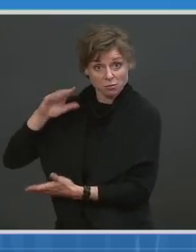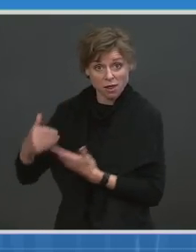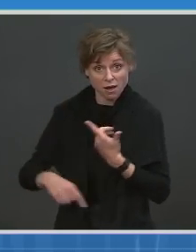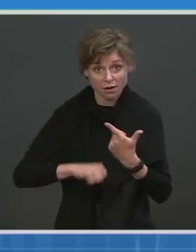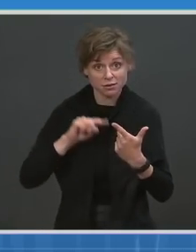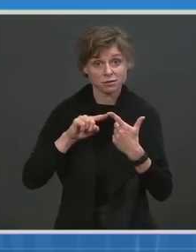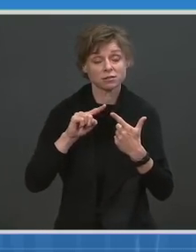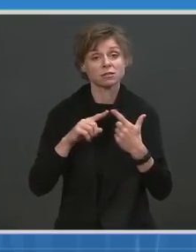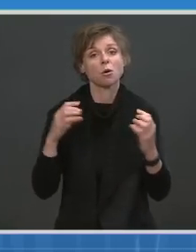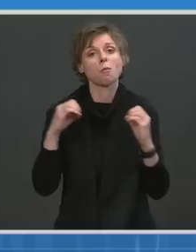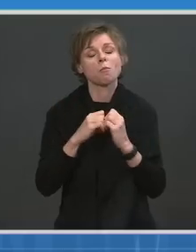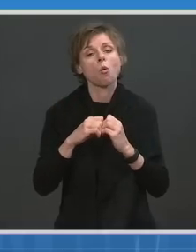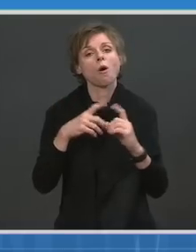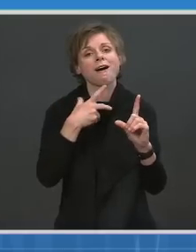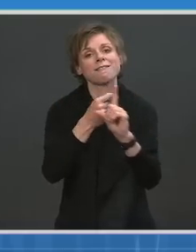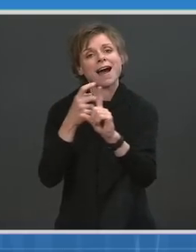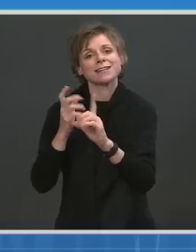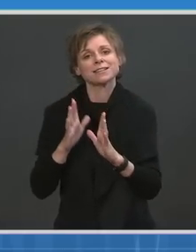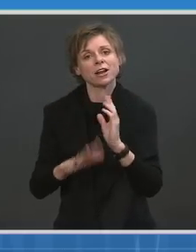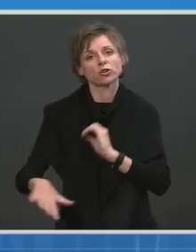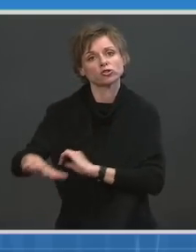And third, more places to get vaccinated.